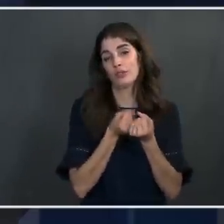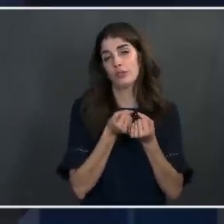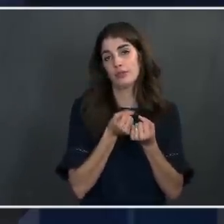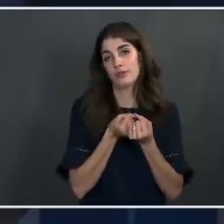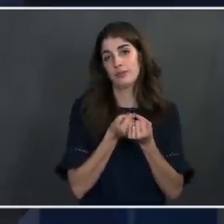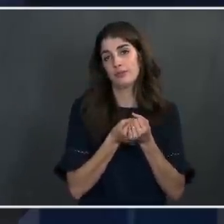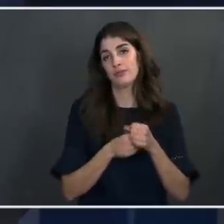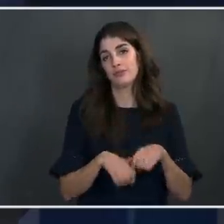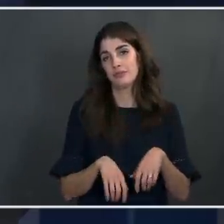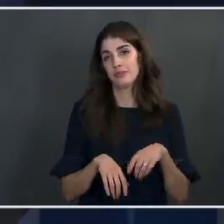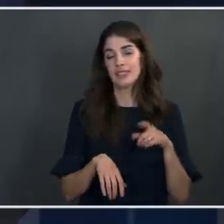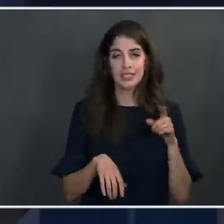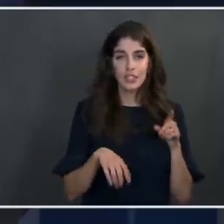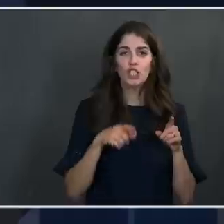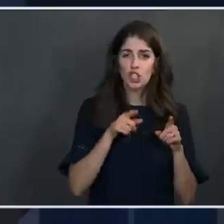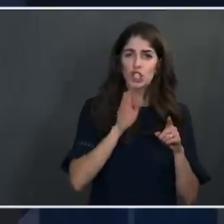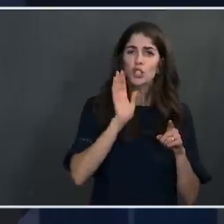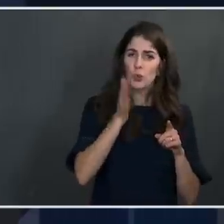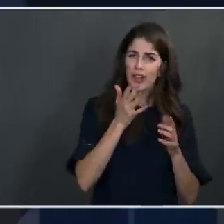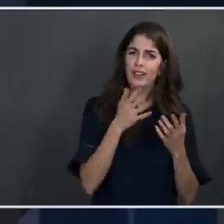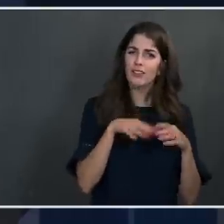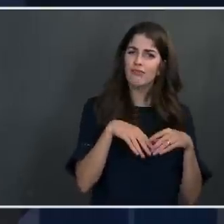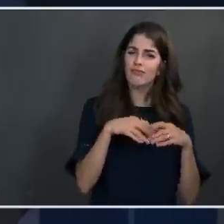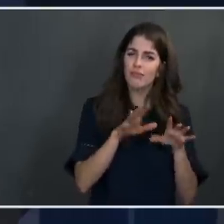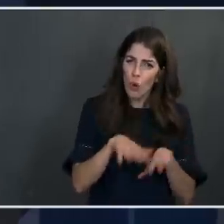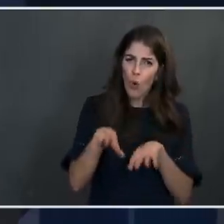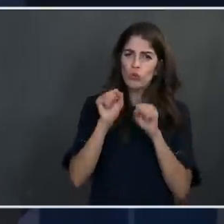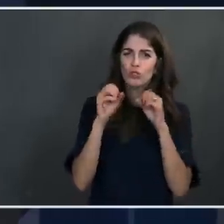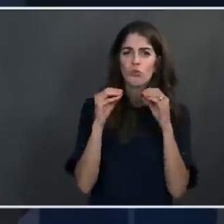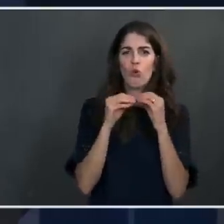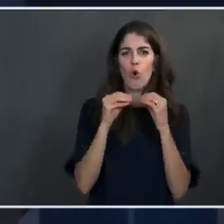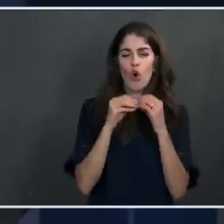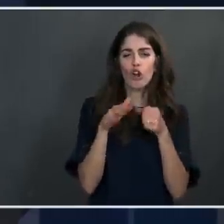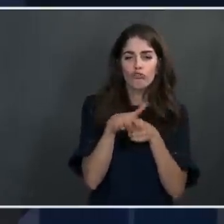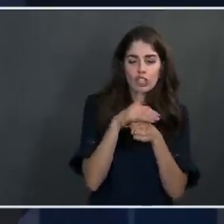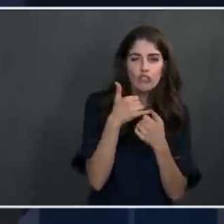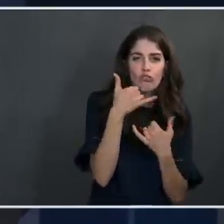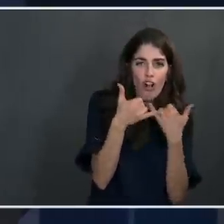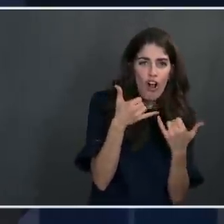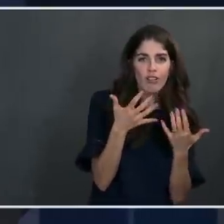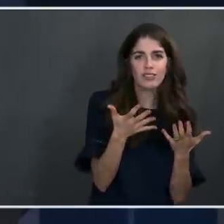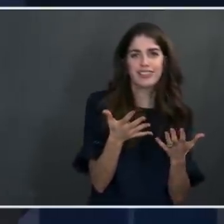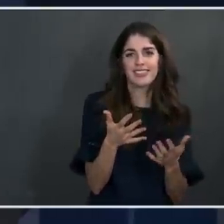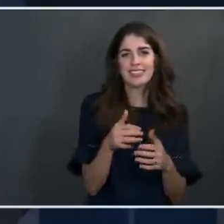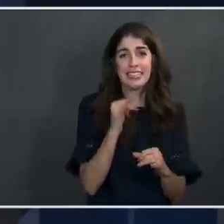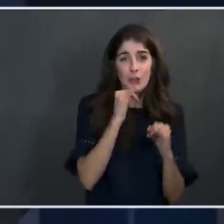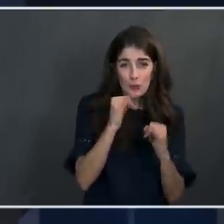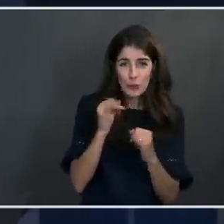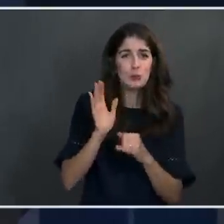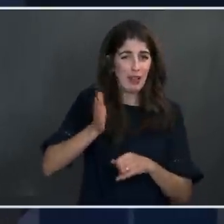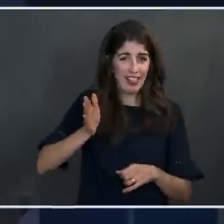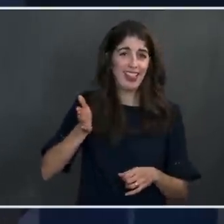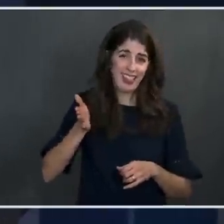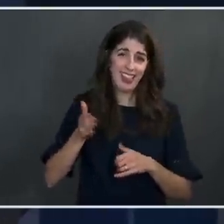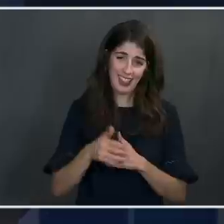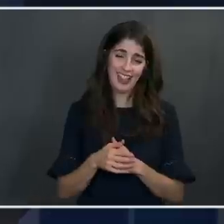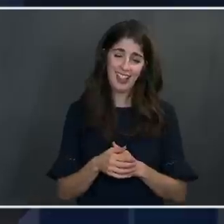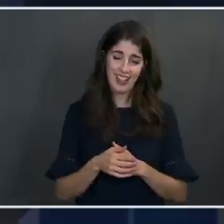Ms. Psaki: I think she'll do a number of more regional calls and regional interviews, as will other members of the team,